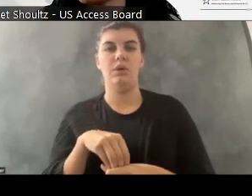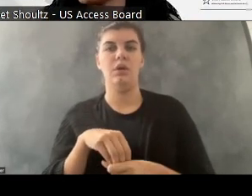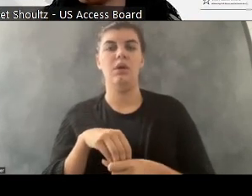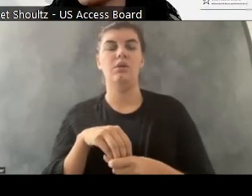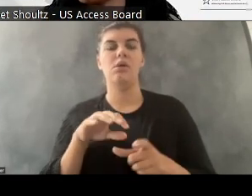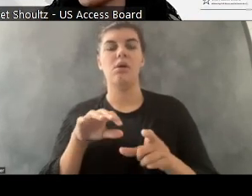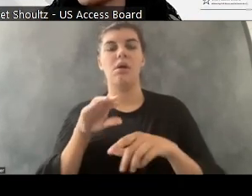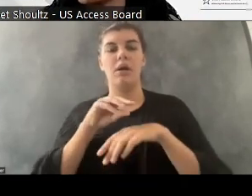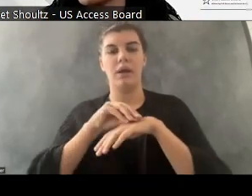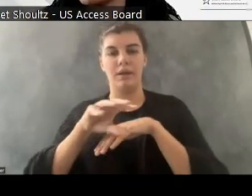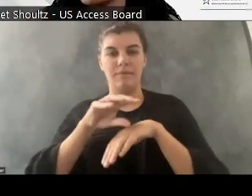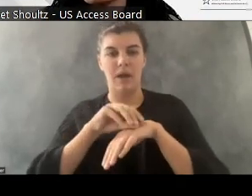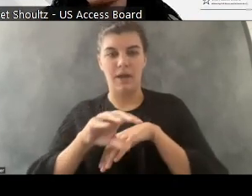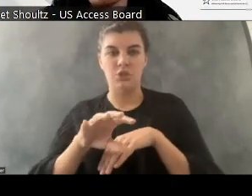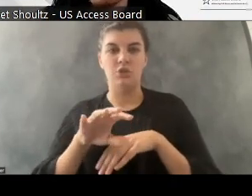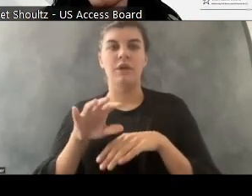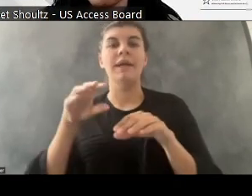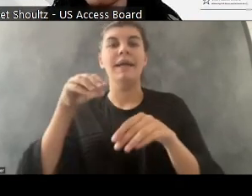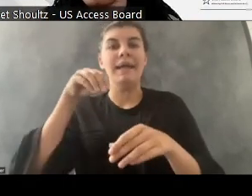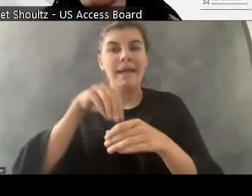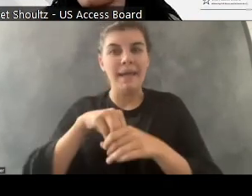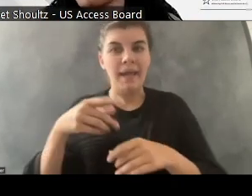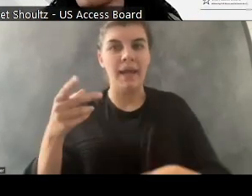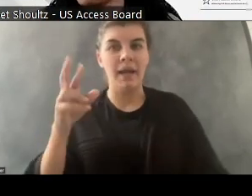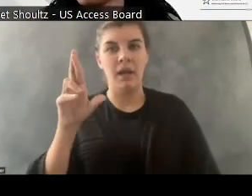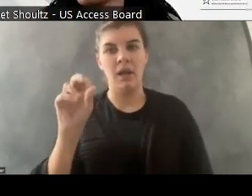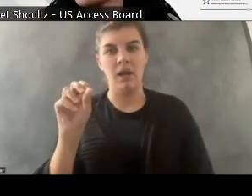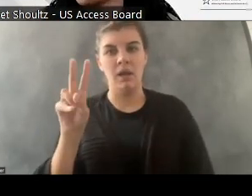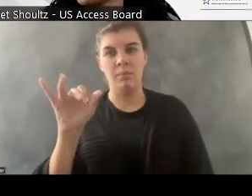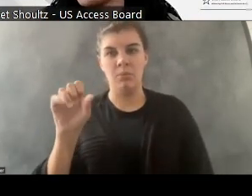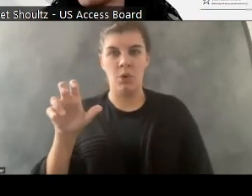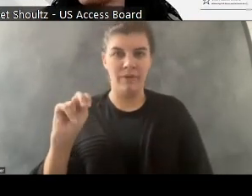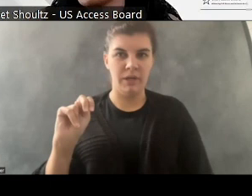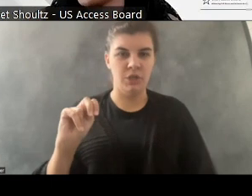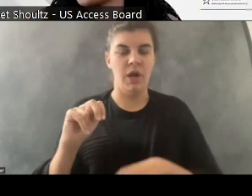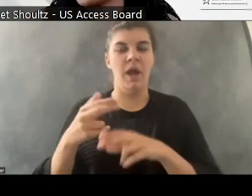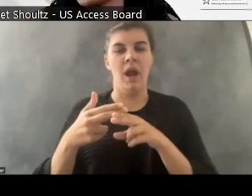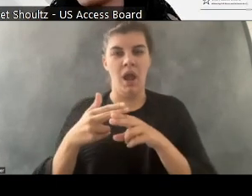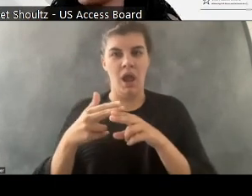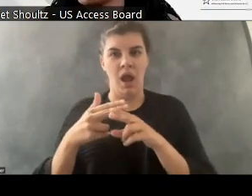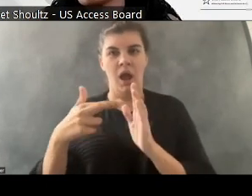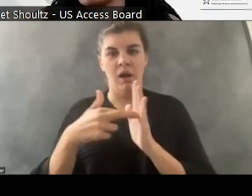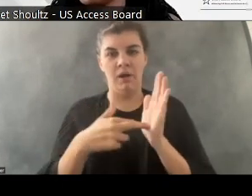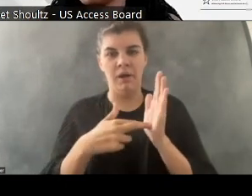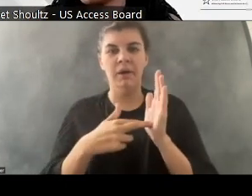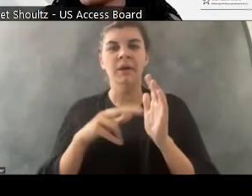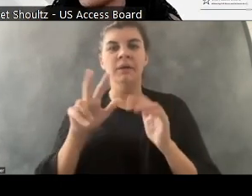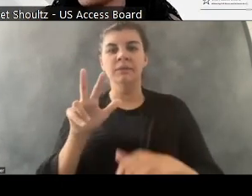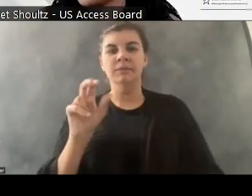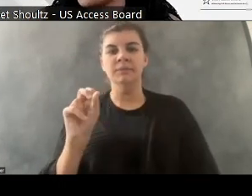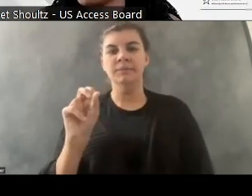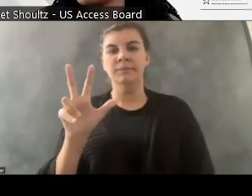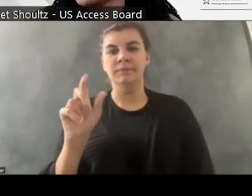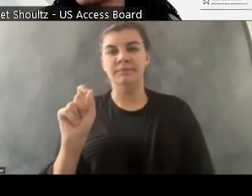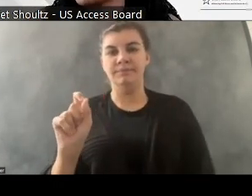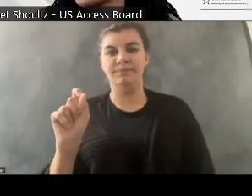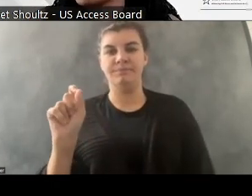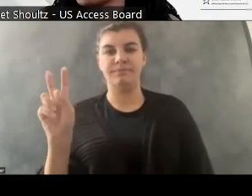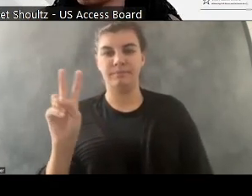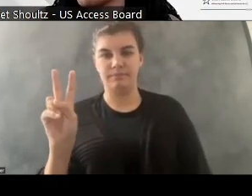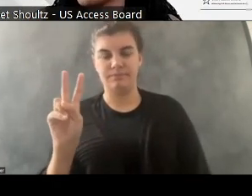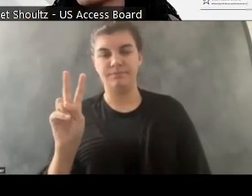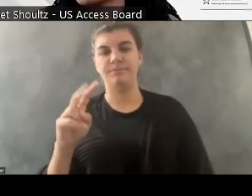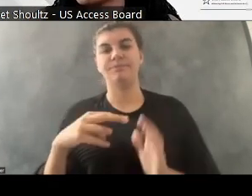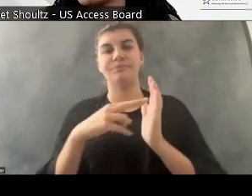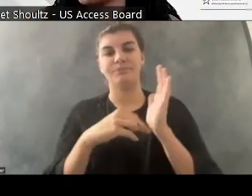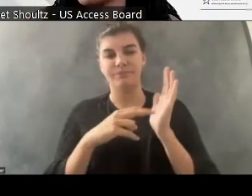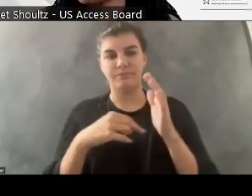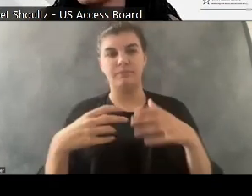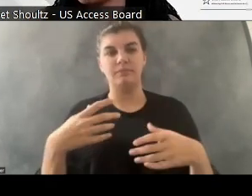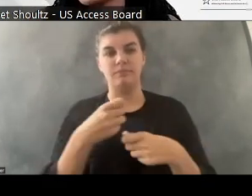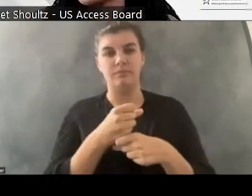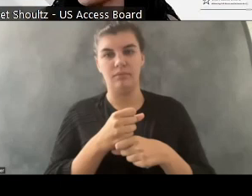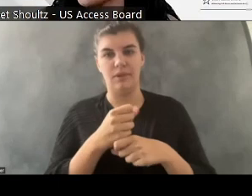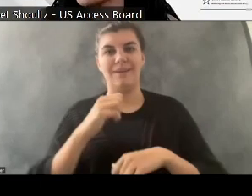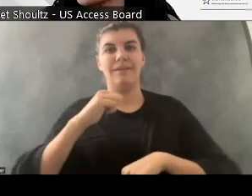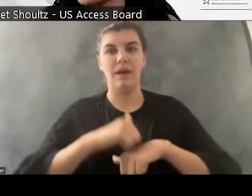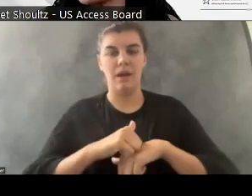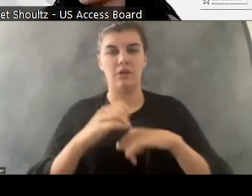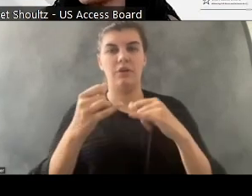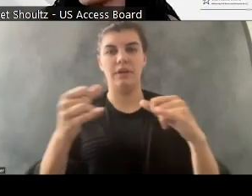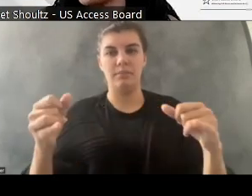advisory in a provision at 305.2 location which reads in part, "a concrete border not exceeding two